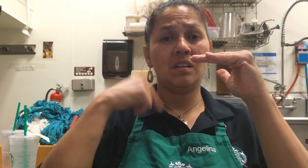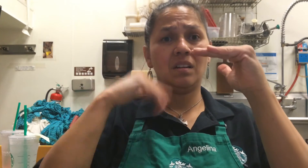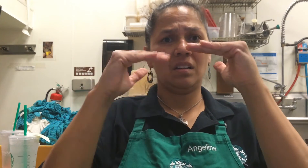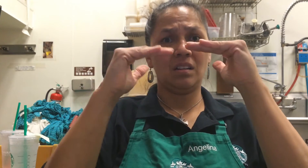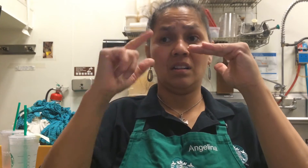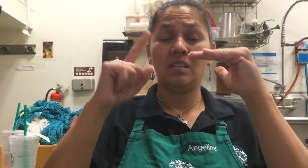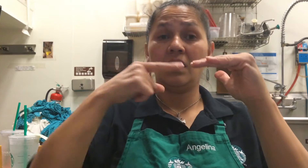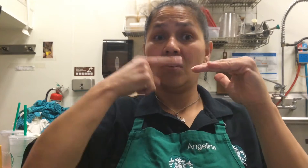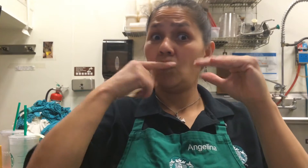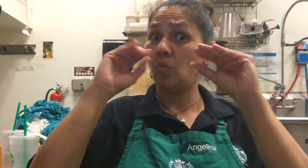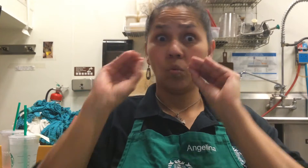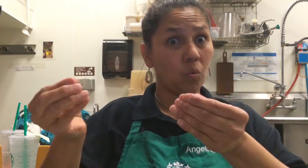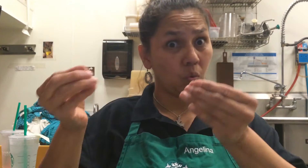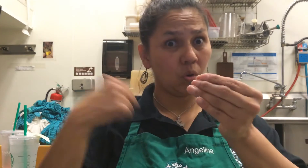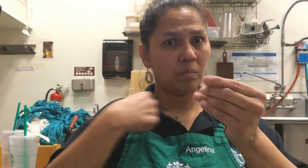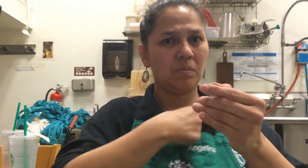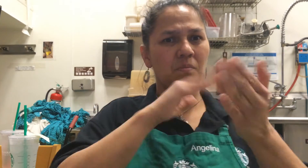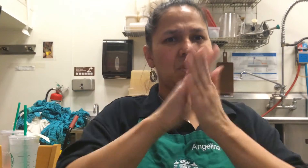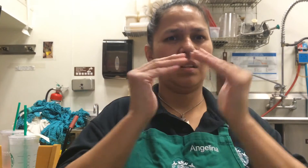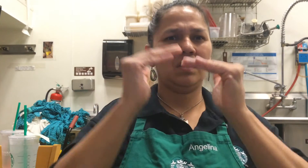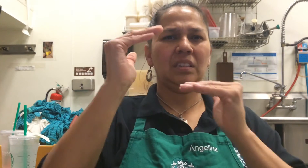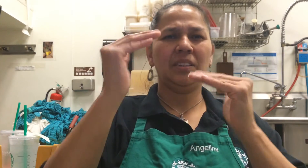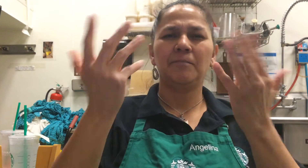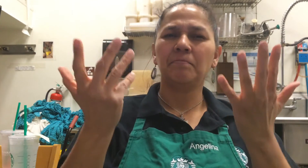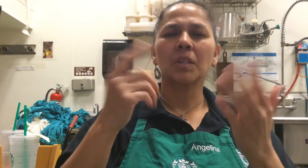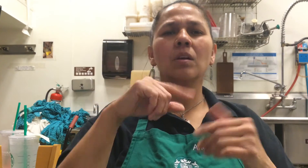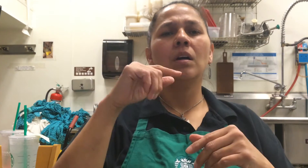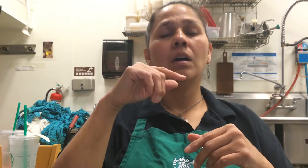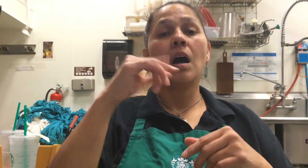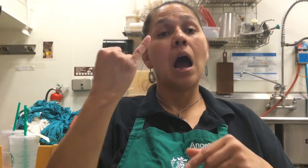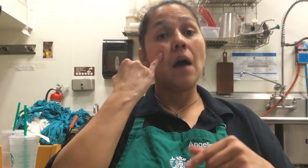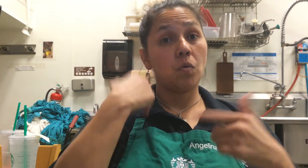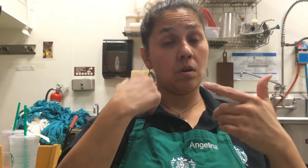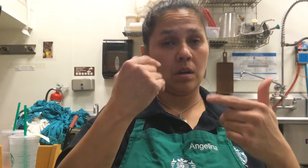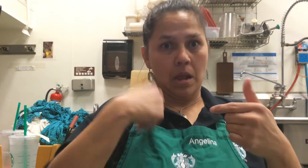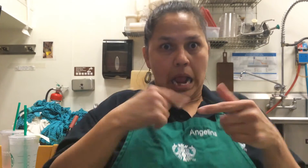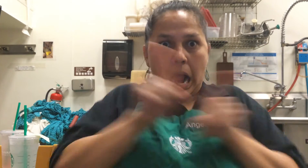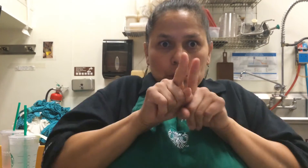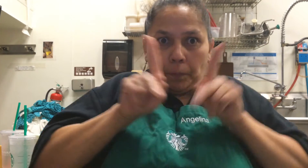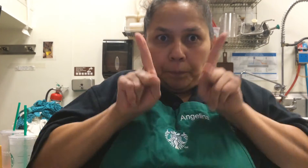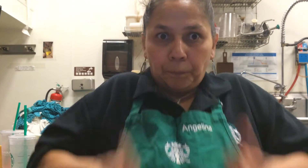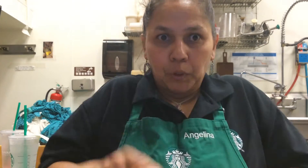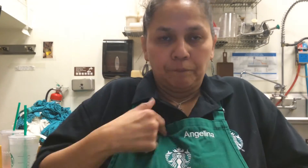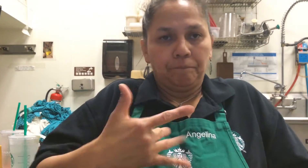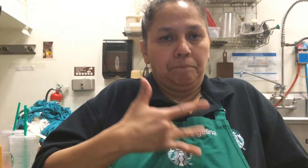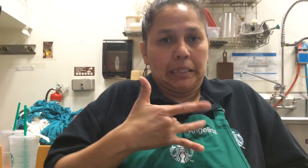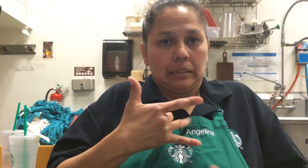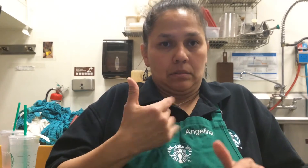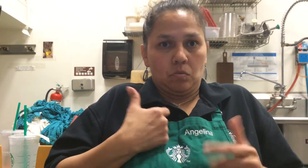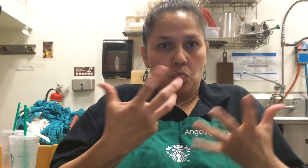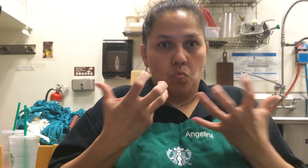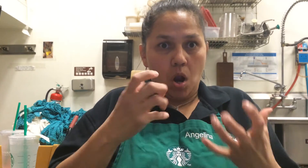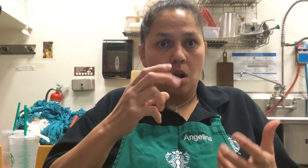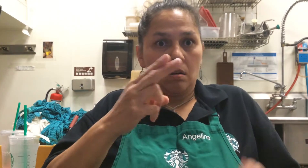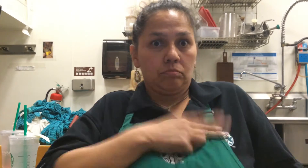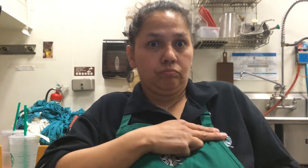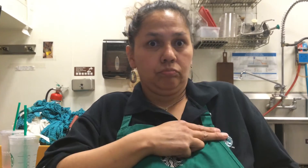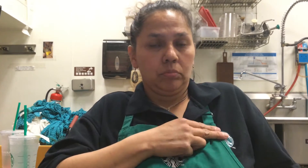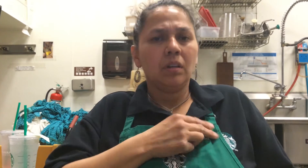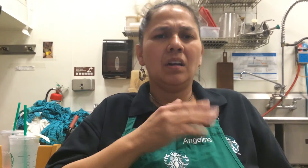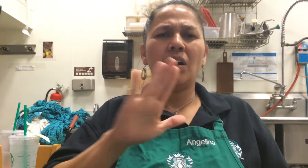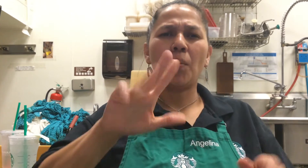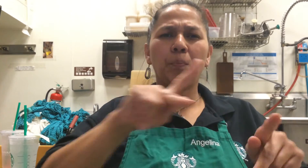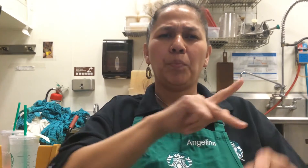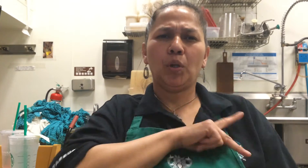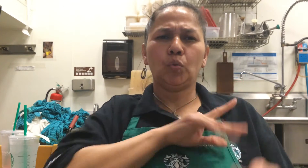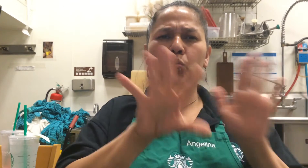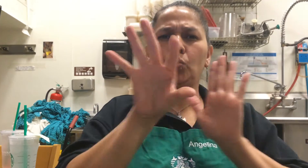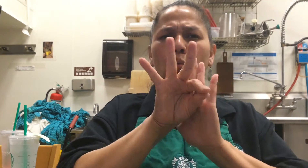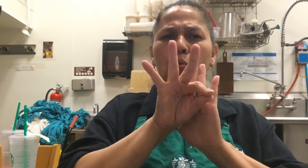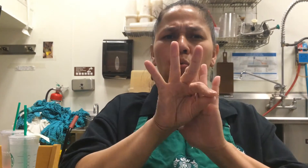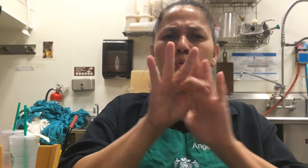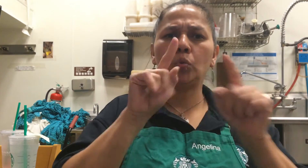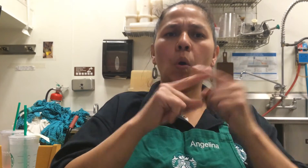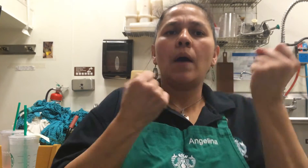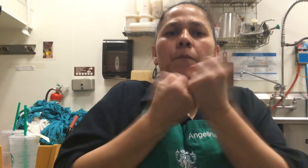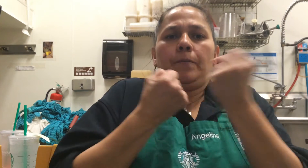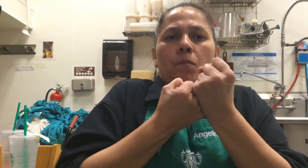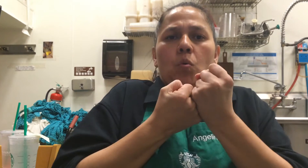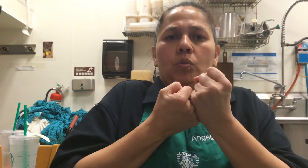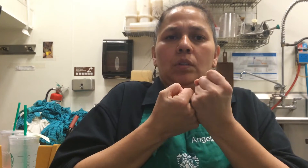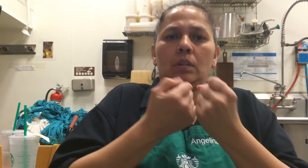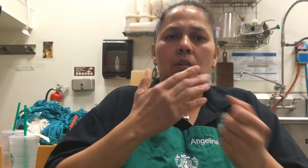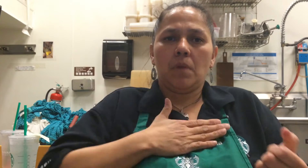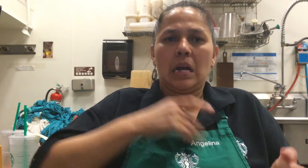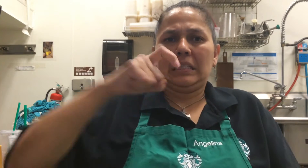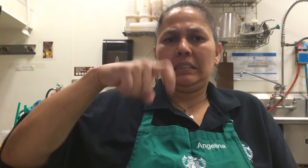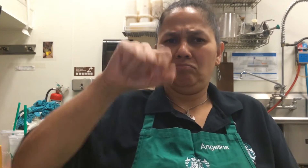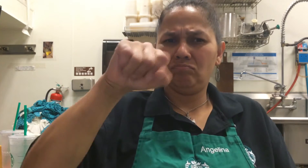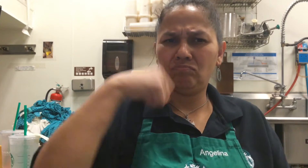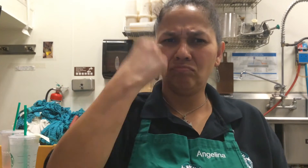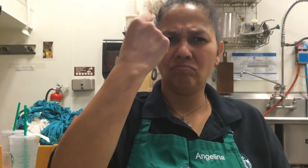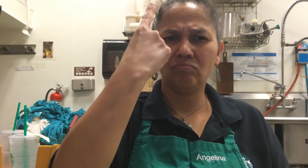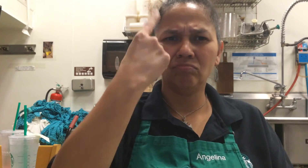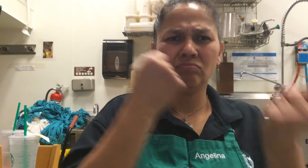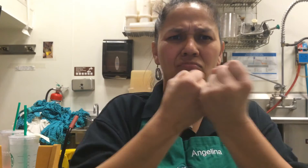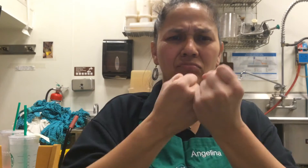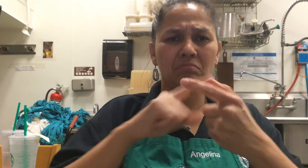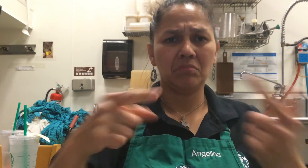If the individuals are allowed choices to wear whatever to enforce their needs. I support that.